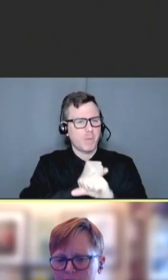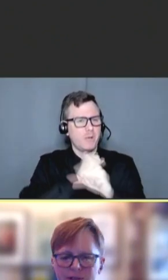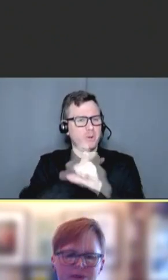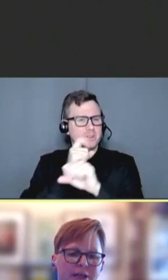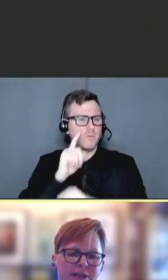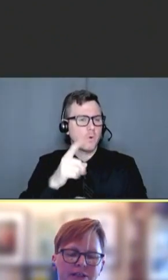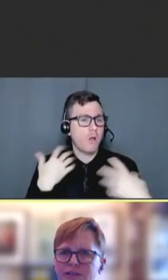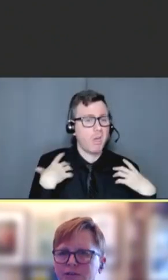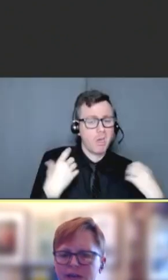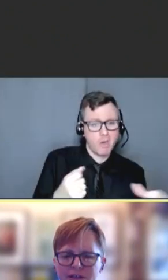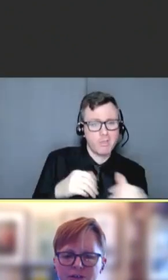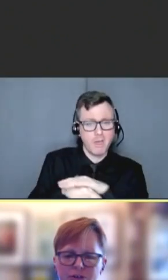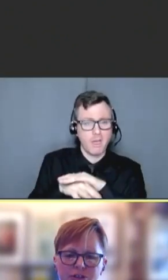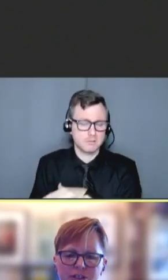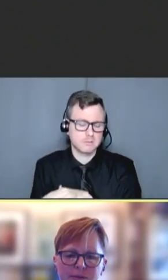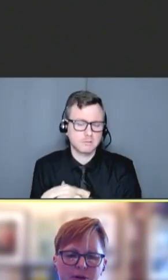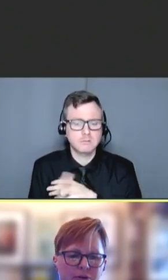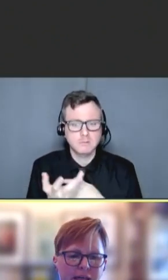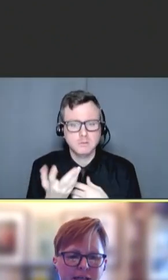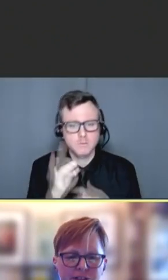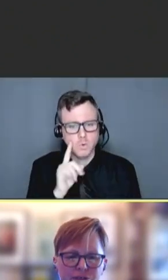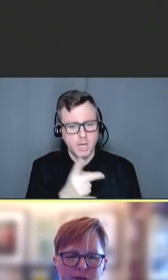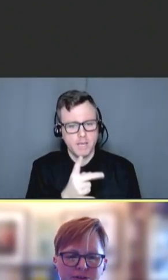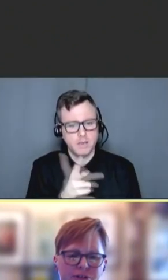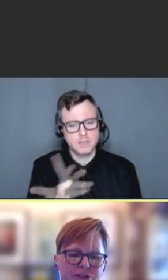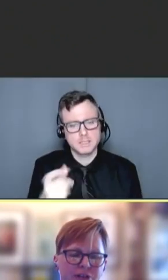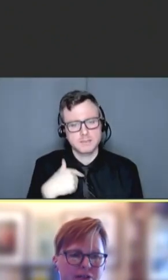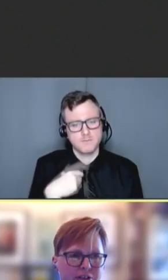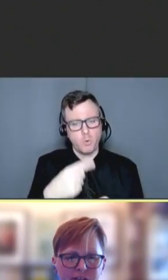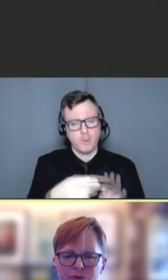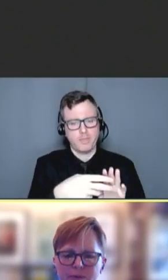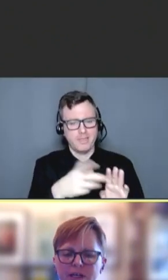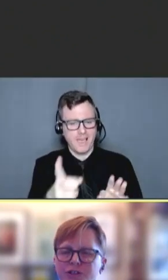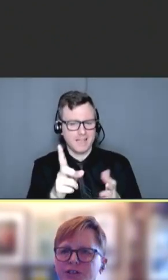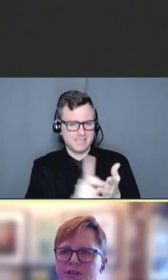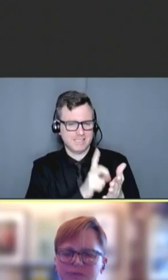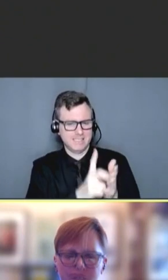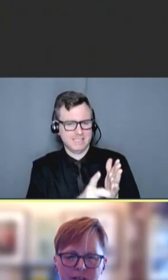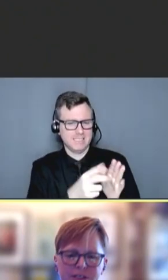of these disparities are related to the external stigma related to stresses such as discrimination,